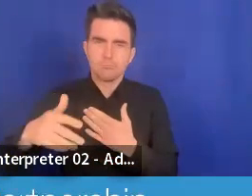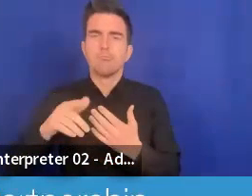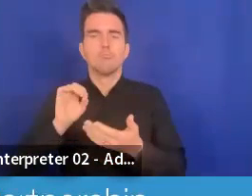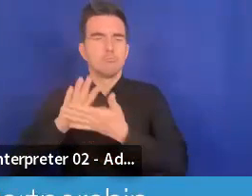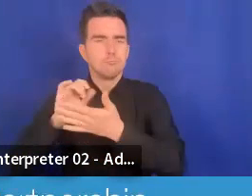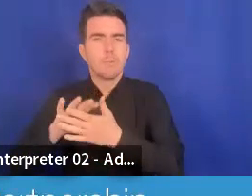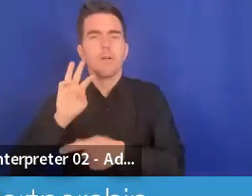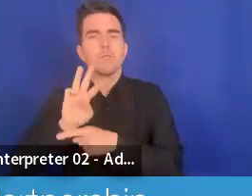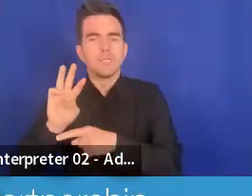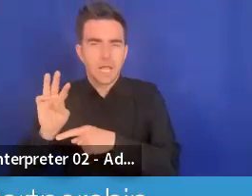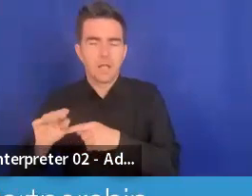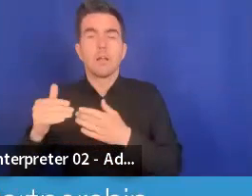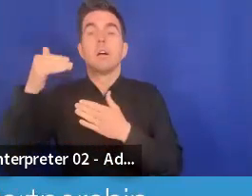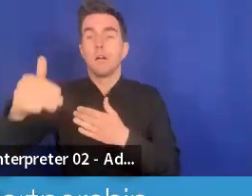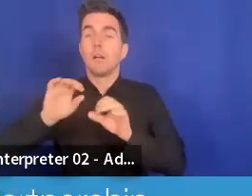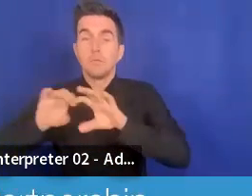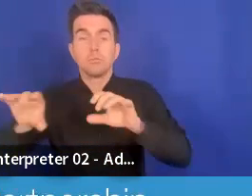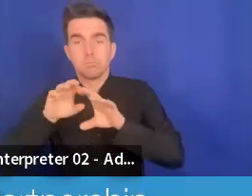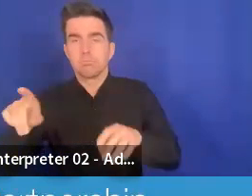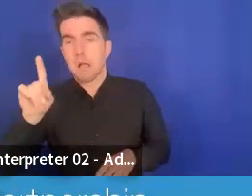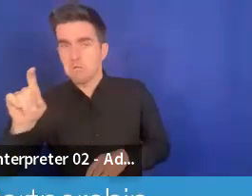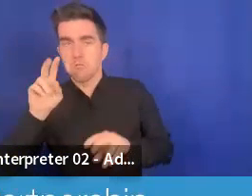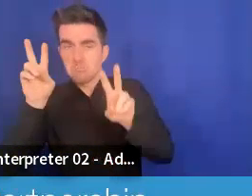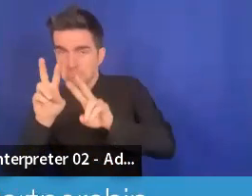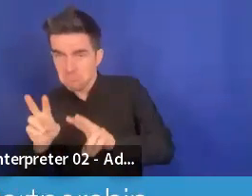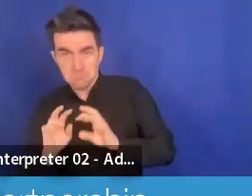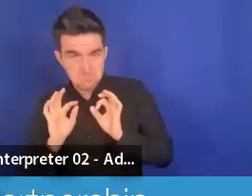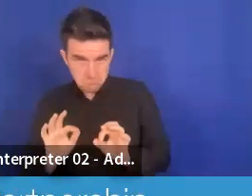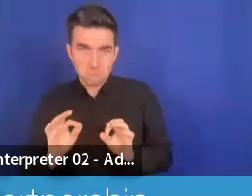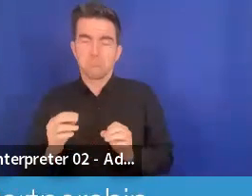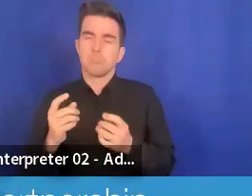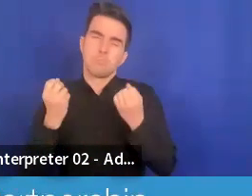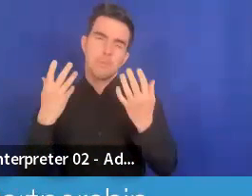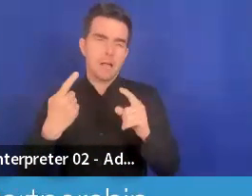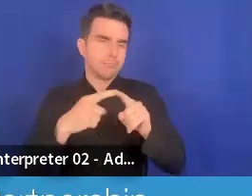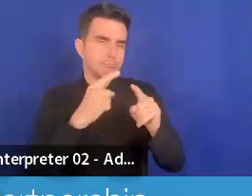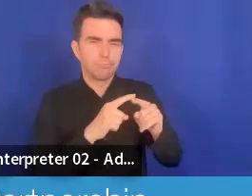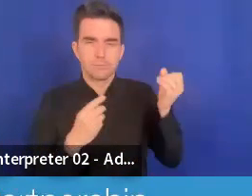I do encourage that there is a link in the chat for you to be able to participate in